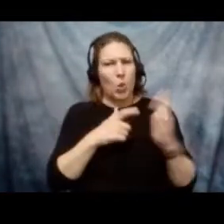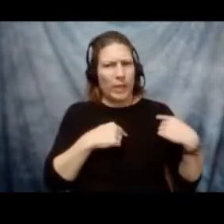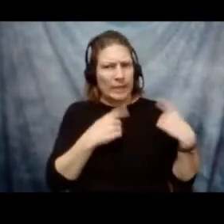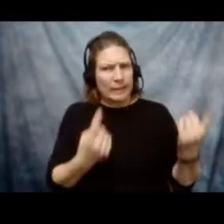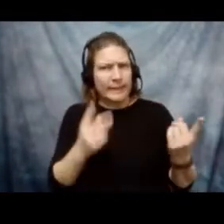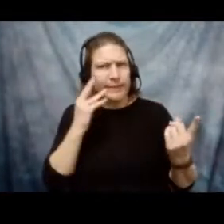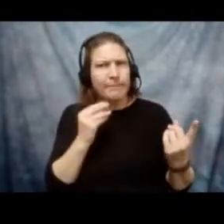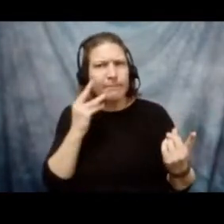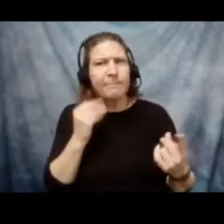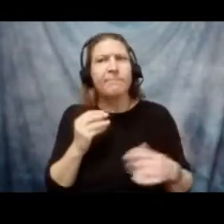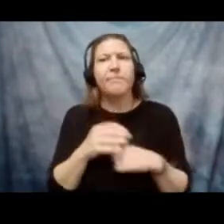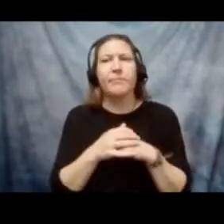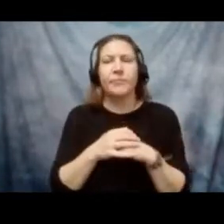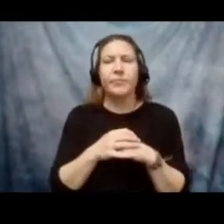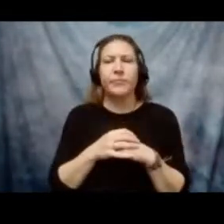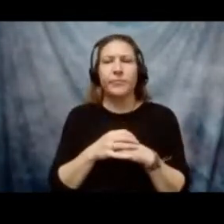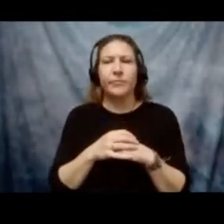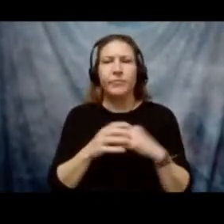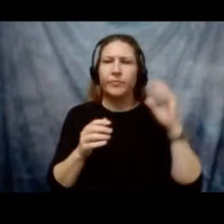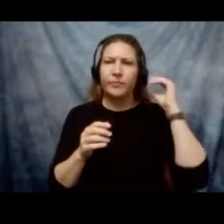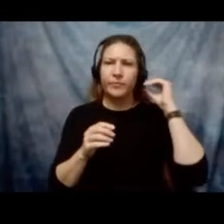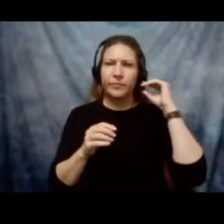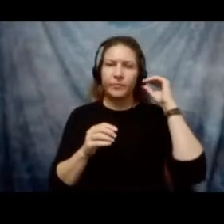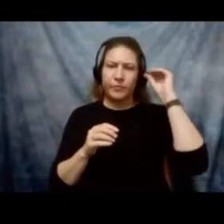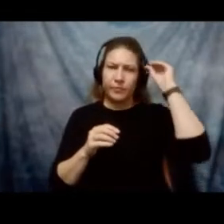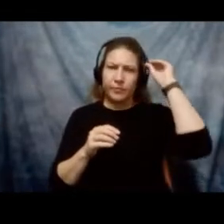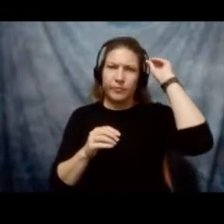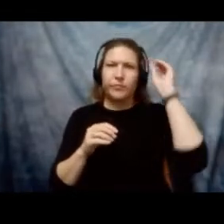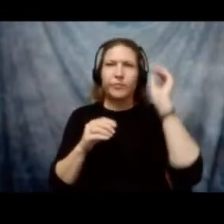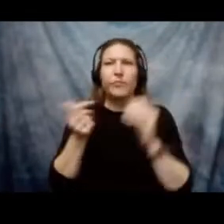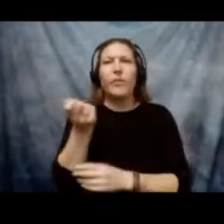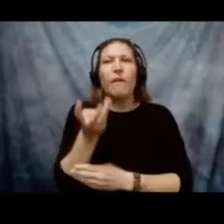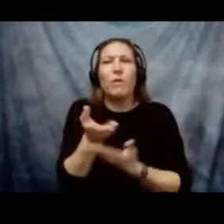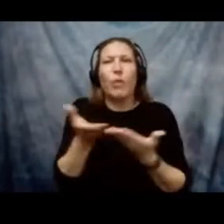there are a couple things that can help you with microsoft powerpoint as far as accessibility is